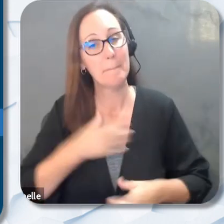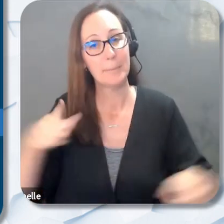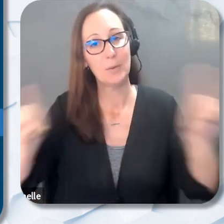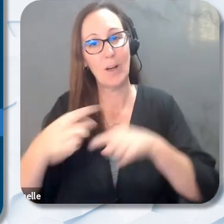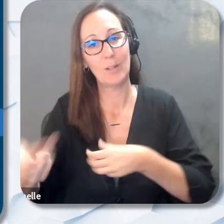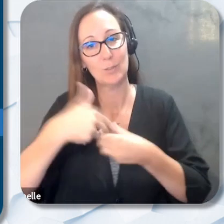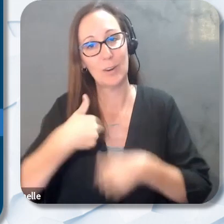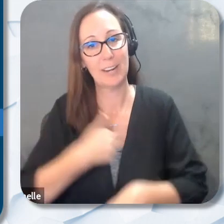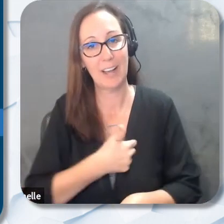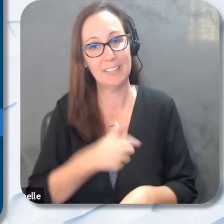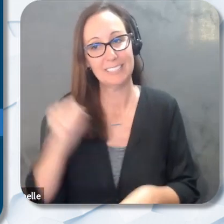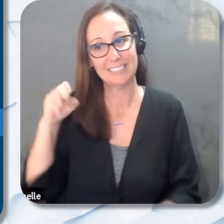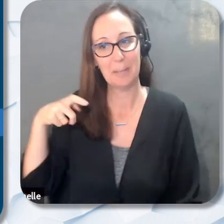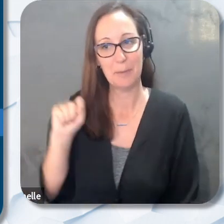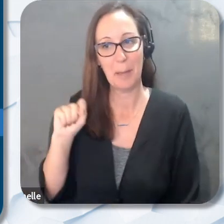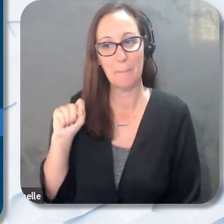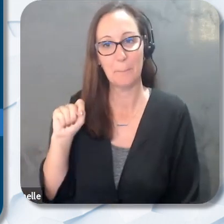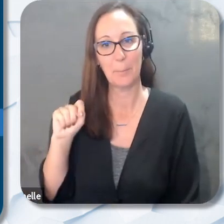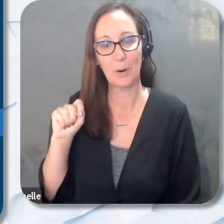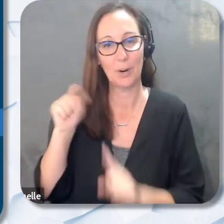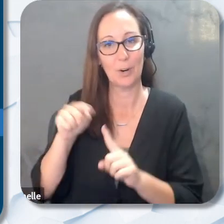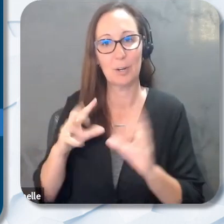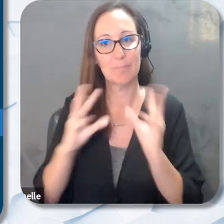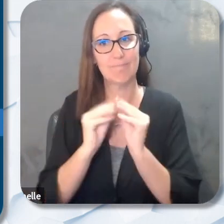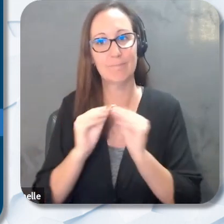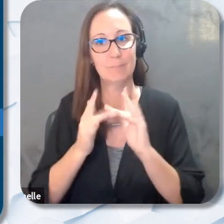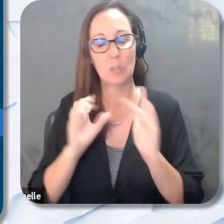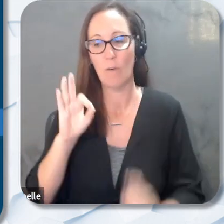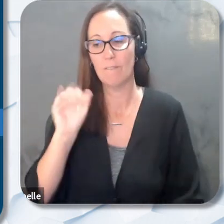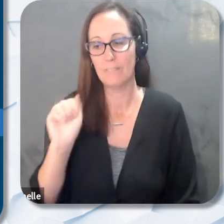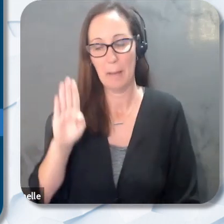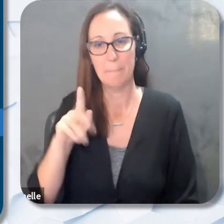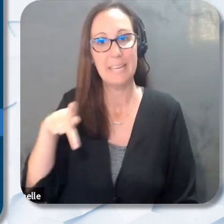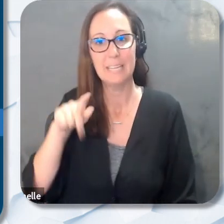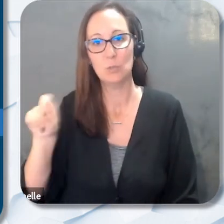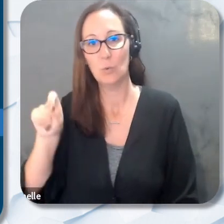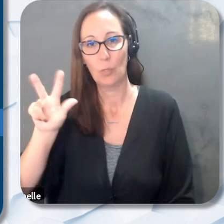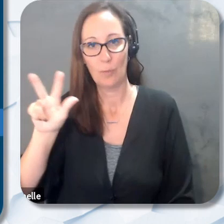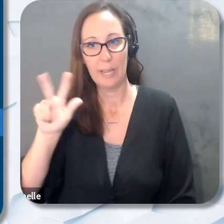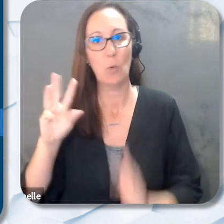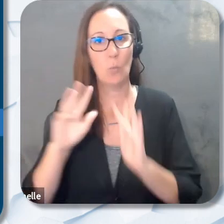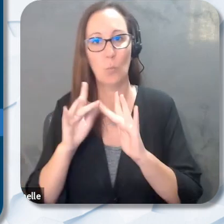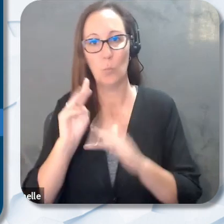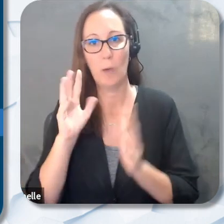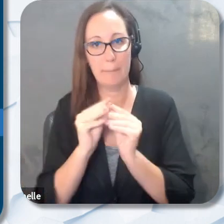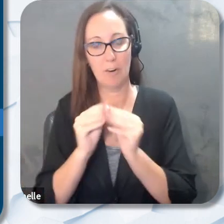for September edition of old FABs p3 webinar series. Today, we will begin by exploring how